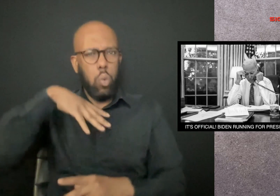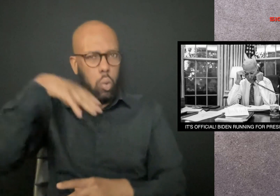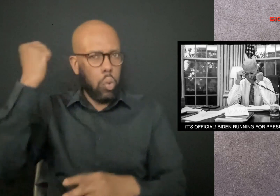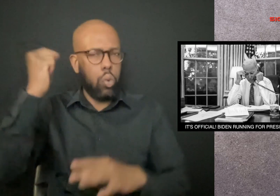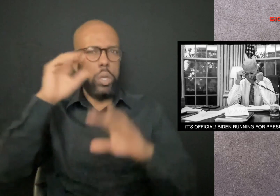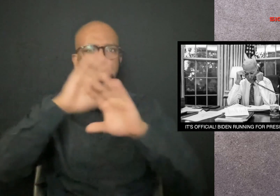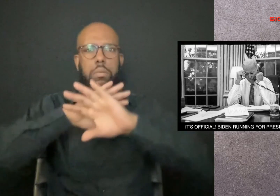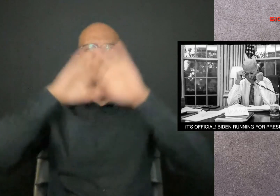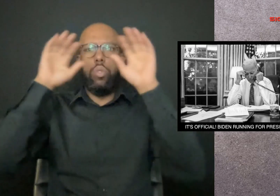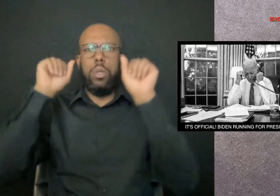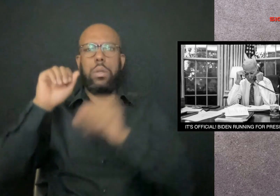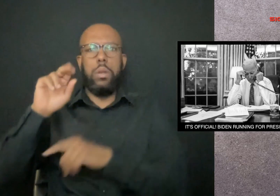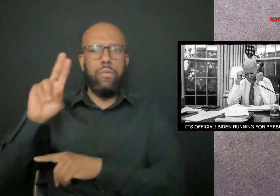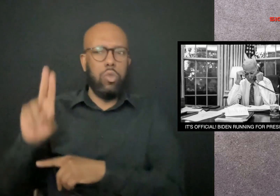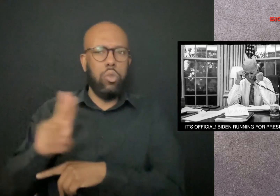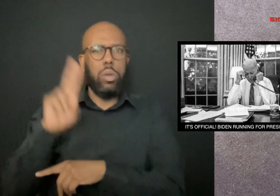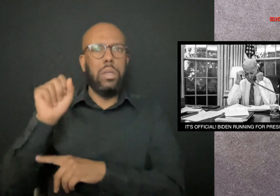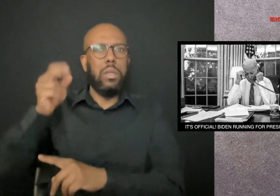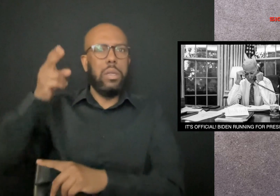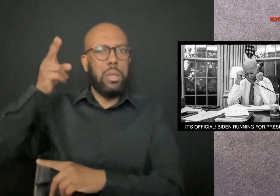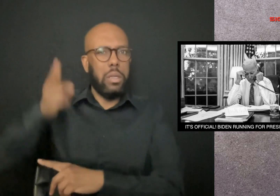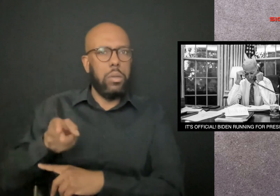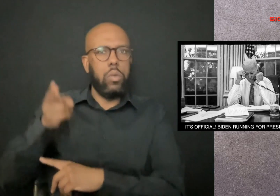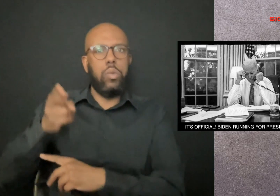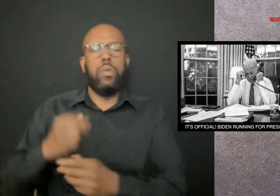he is already the oldest president in US history